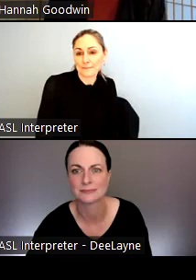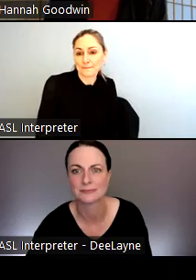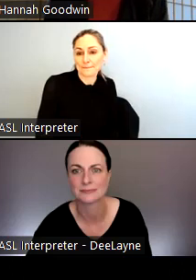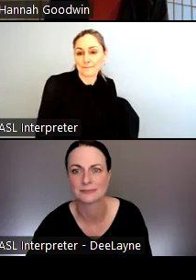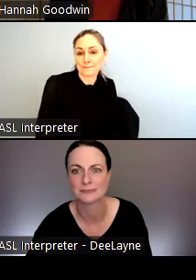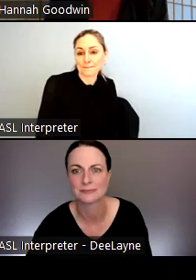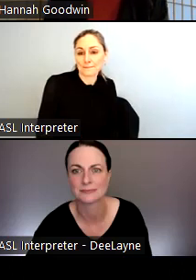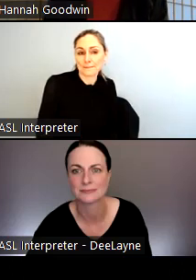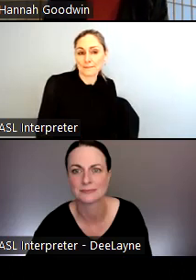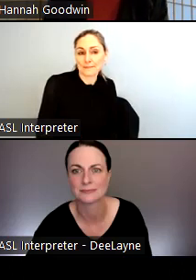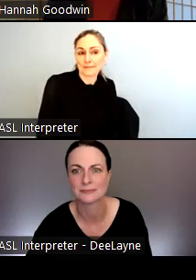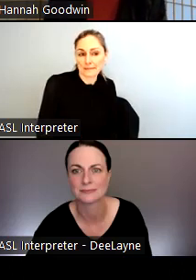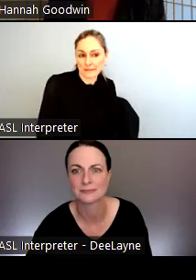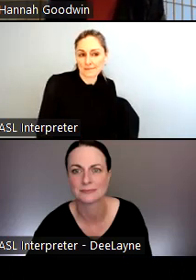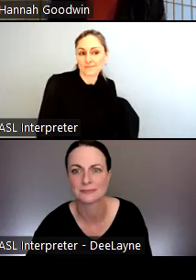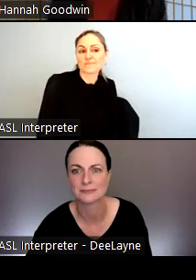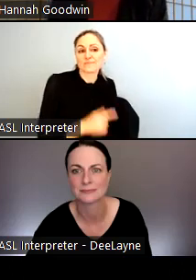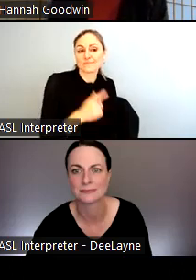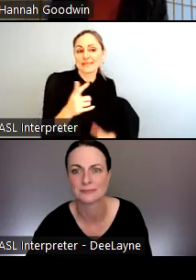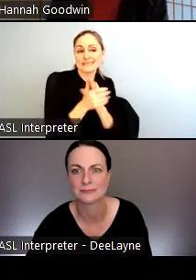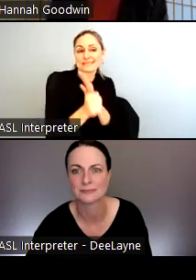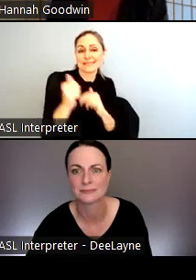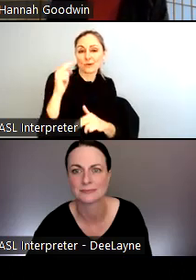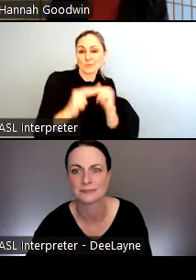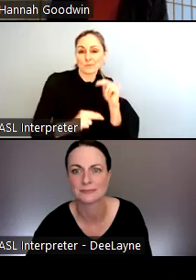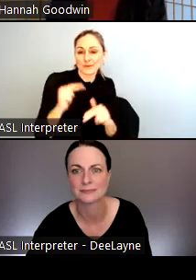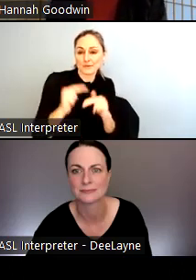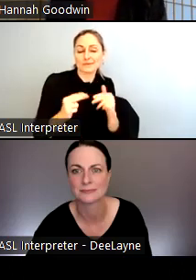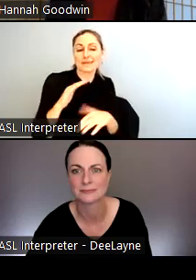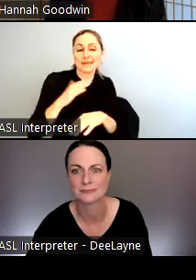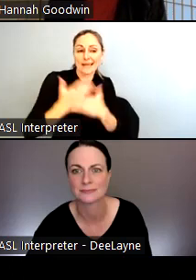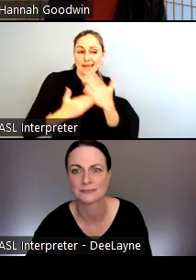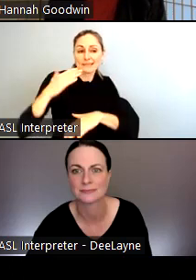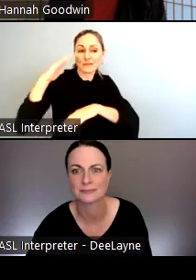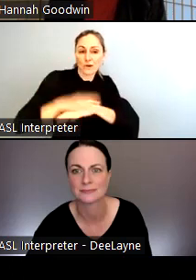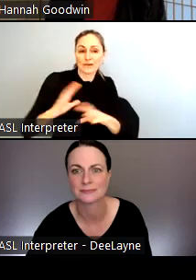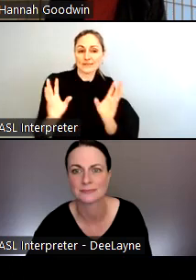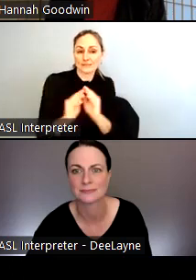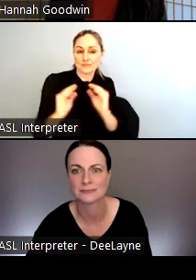Thank you. Skill building. So these are hands on sessions to teach a tangible skill.